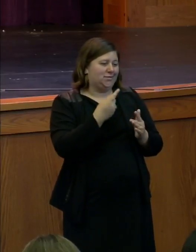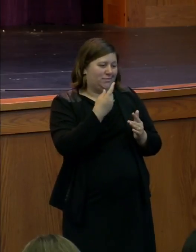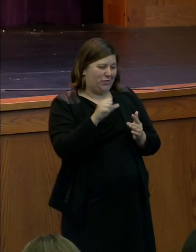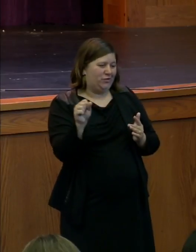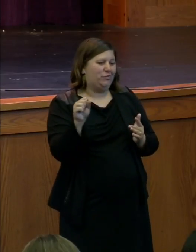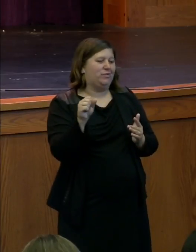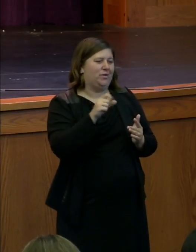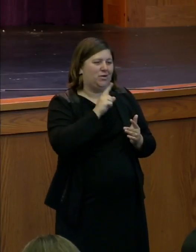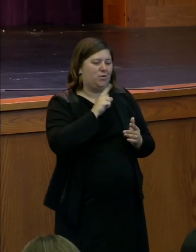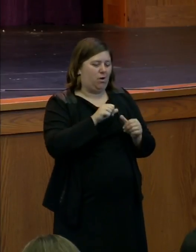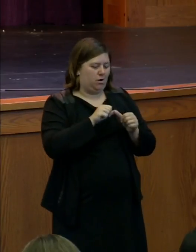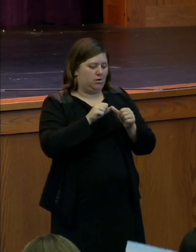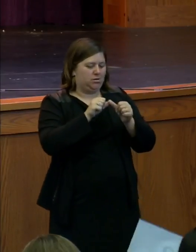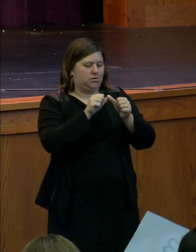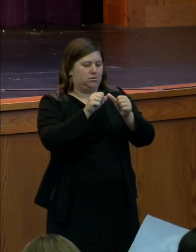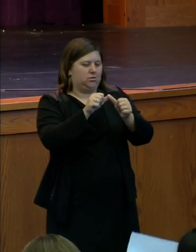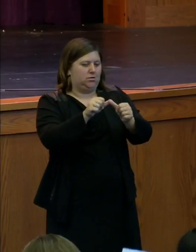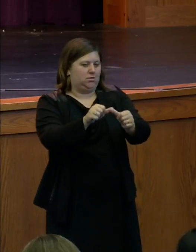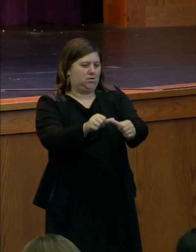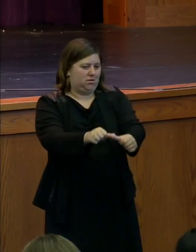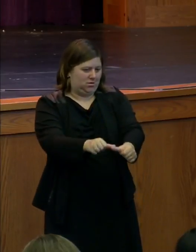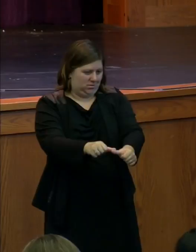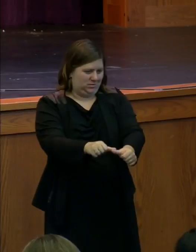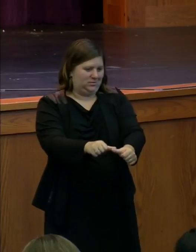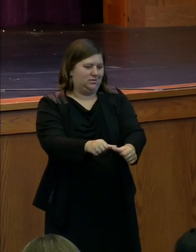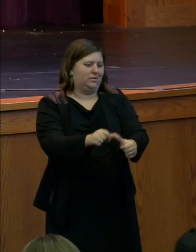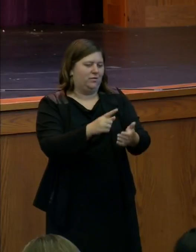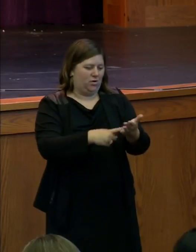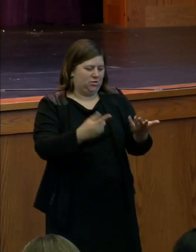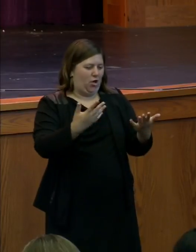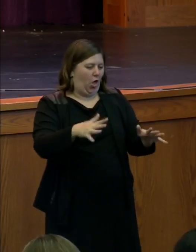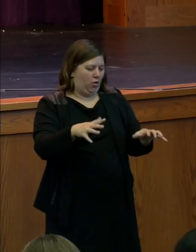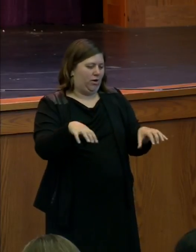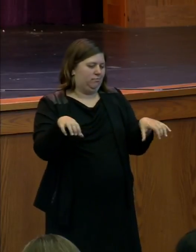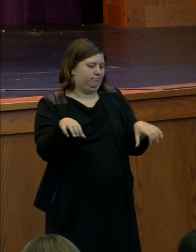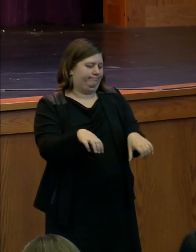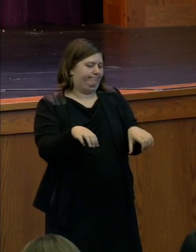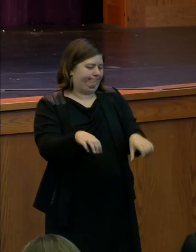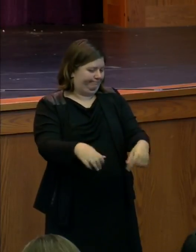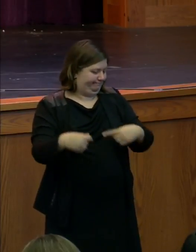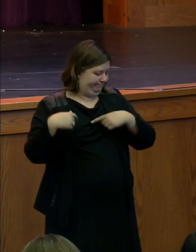YOU ARE A CONTINUATION OF A MOVEMENT THAT HAS BEEN GOING ON